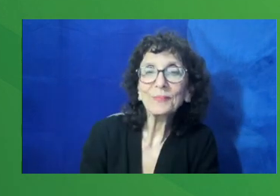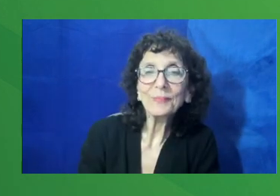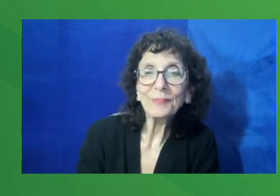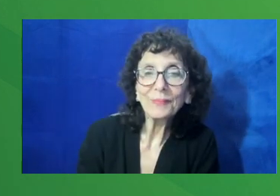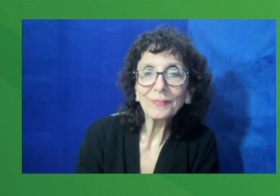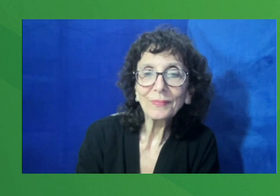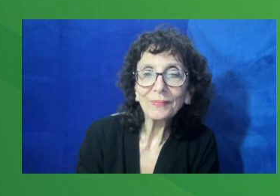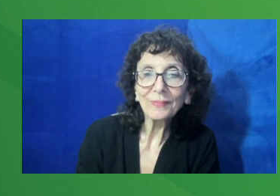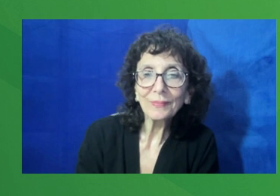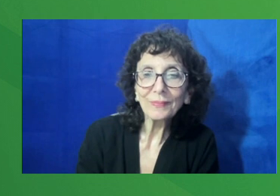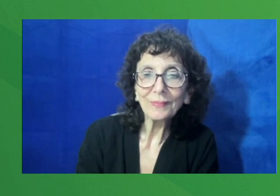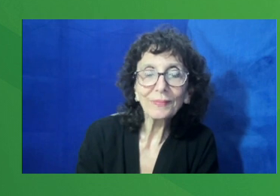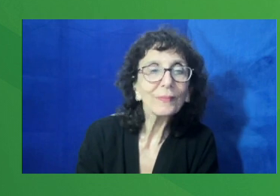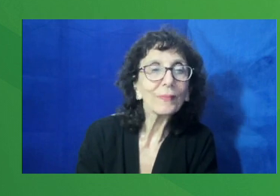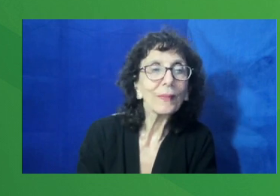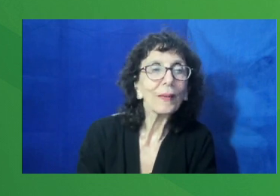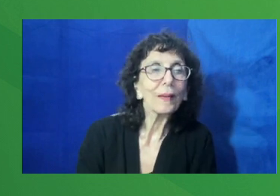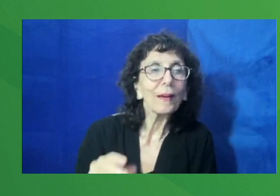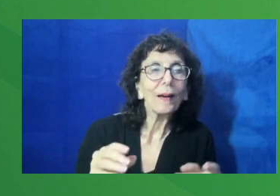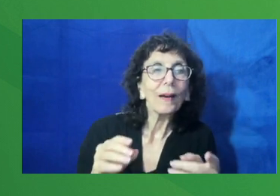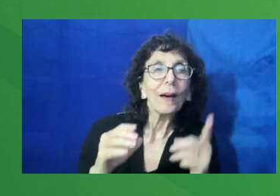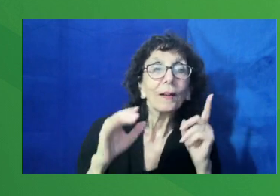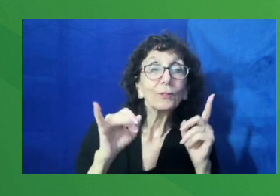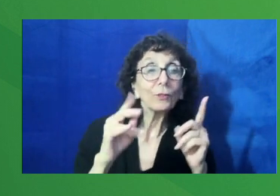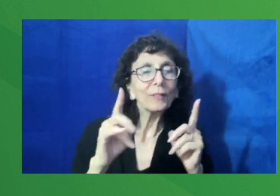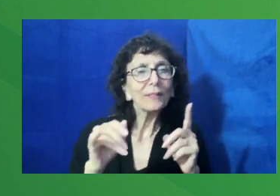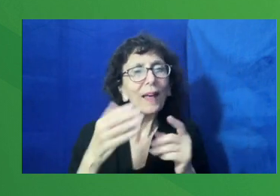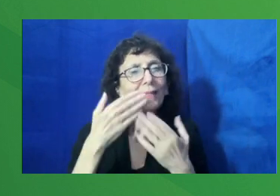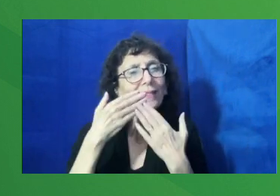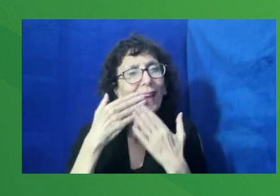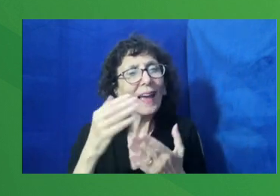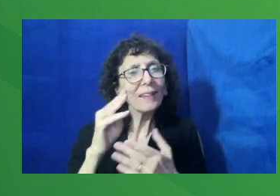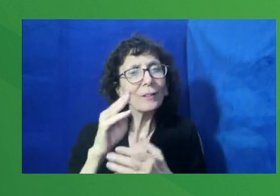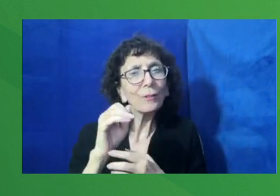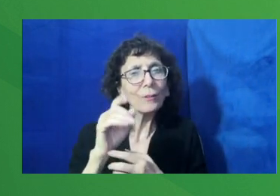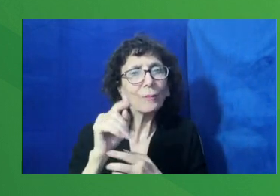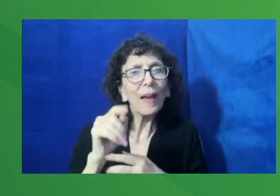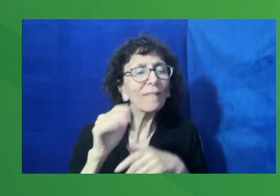Matt. Thank you so much. That was fantastic. And really the emphasis